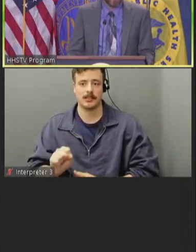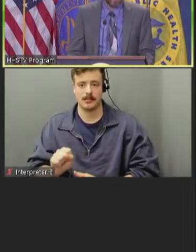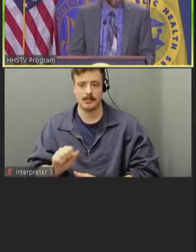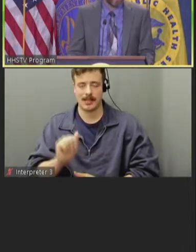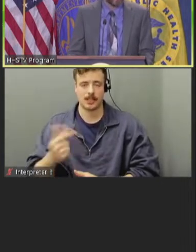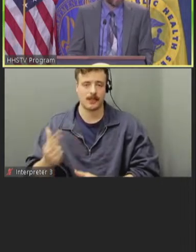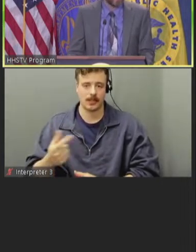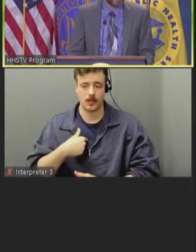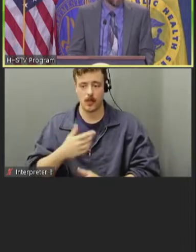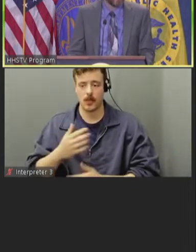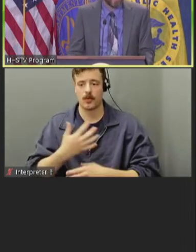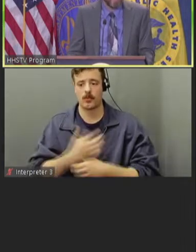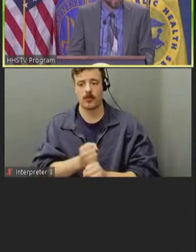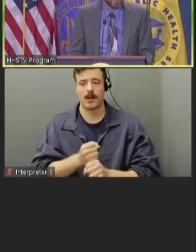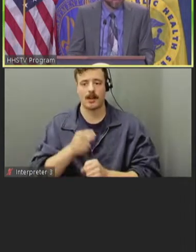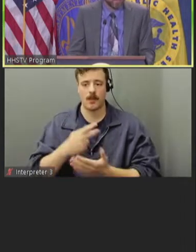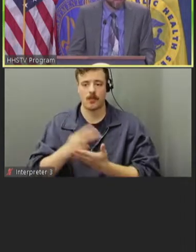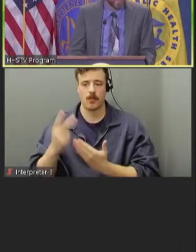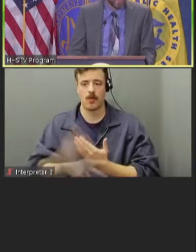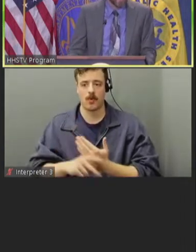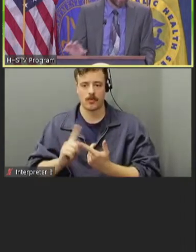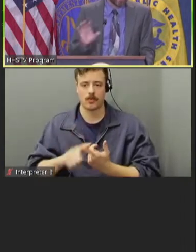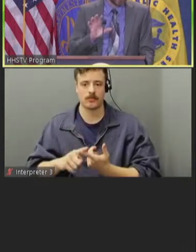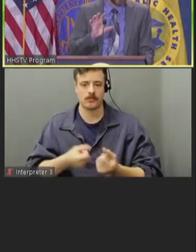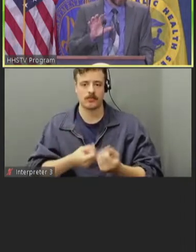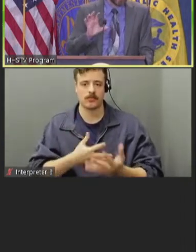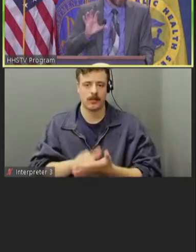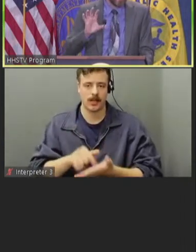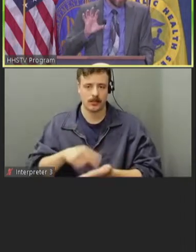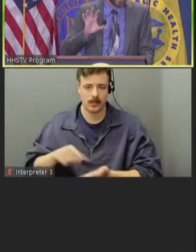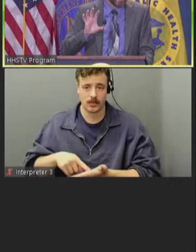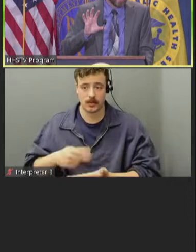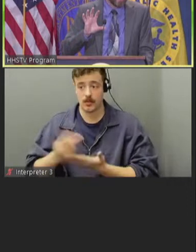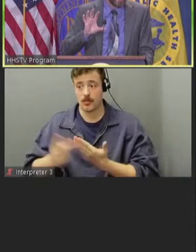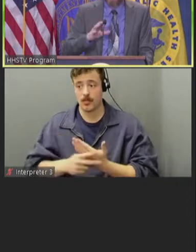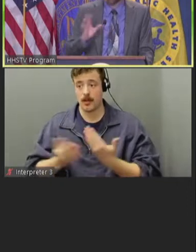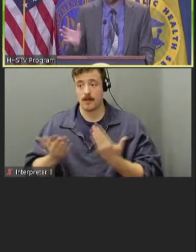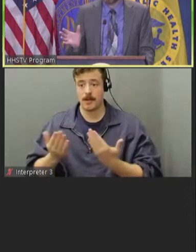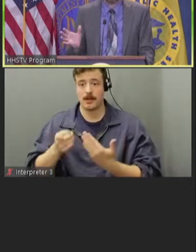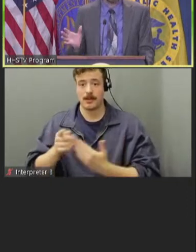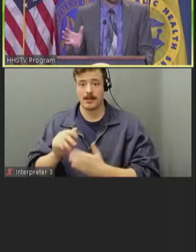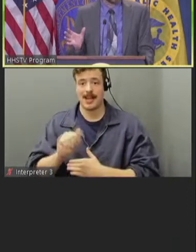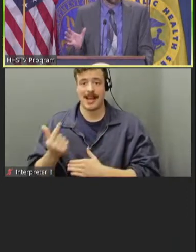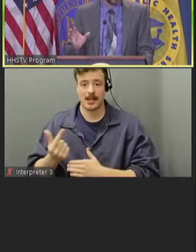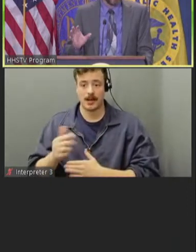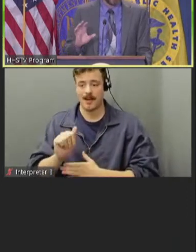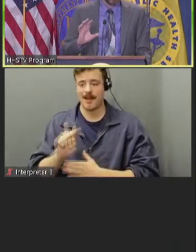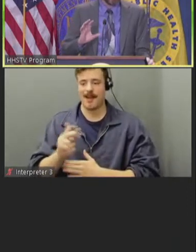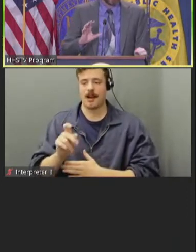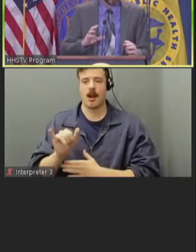program to facilitate that research. The program here is antigen agnostic, and it's really built